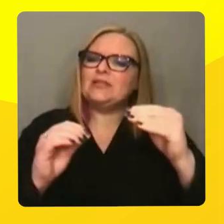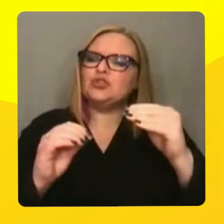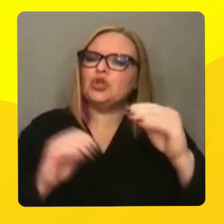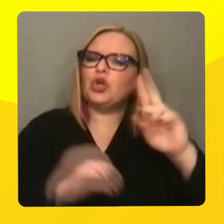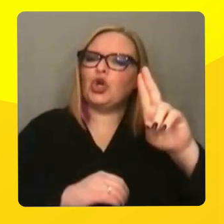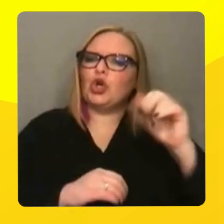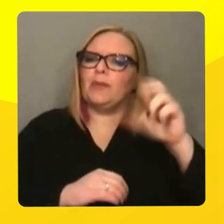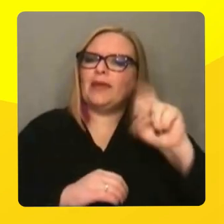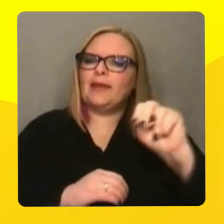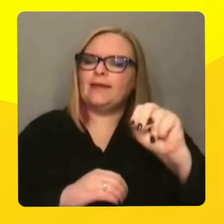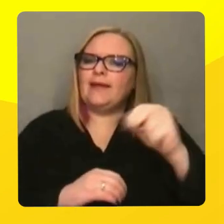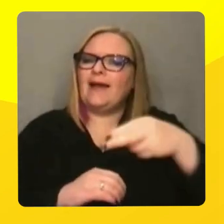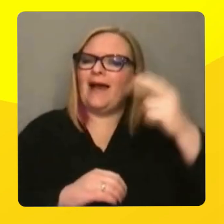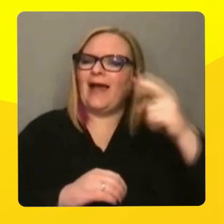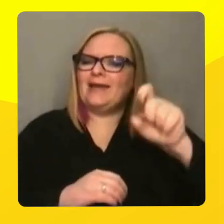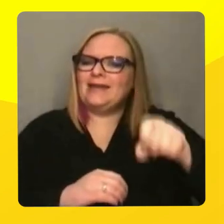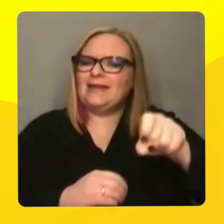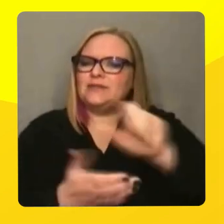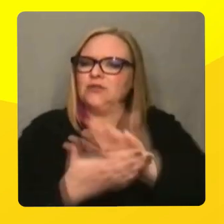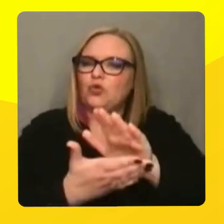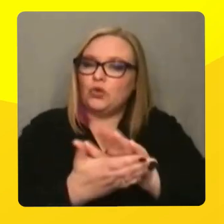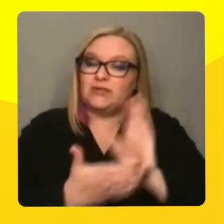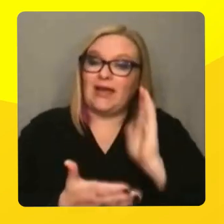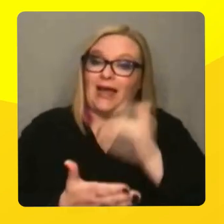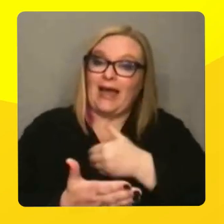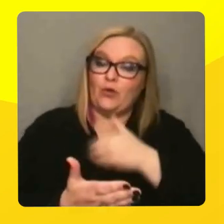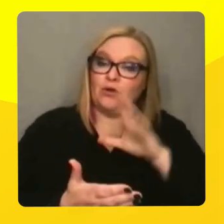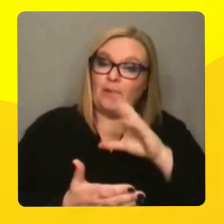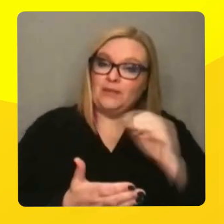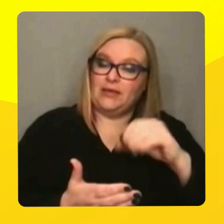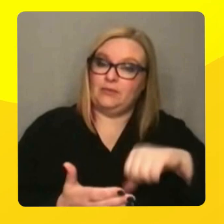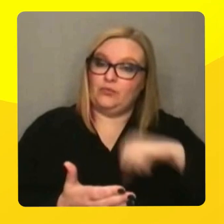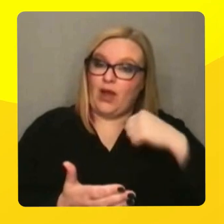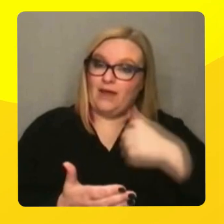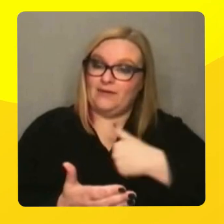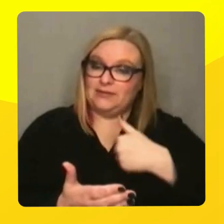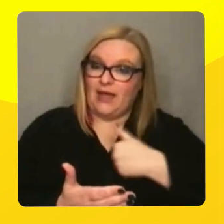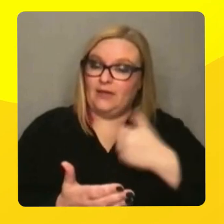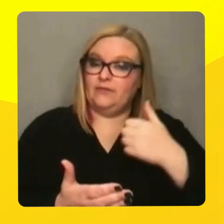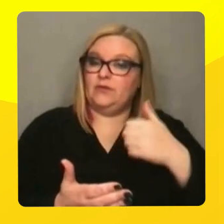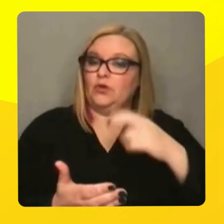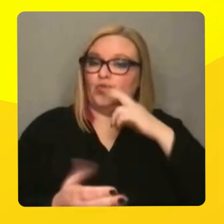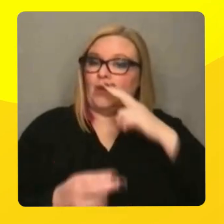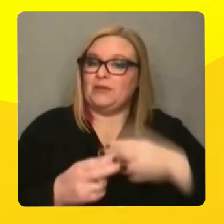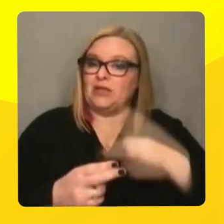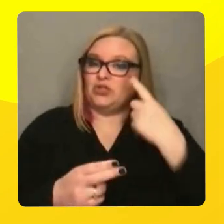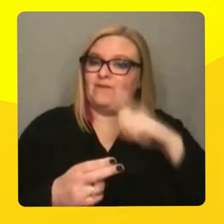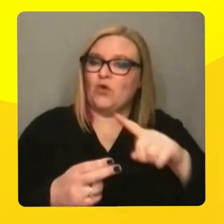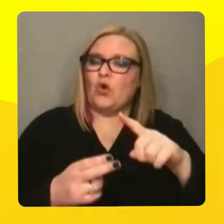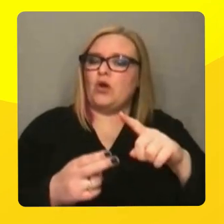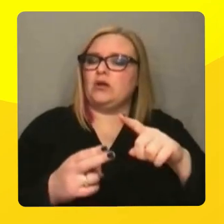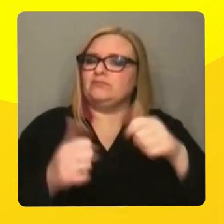Our College of Education prides itself on our reputation for superb retention of teachers in these local districts,